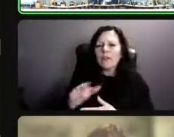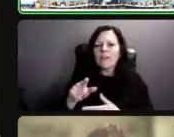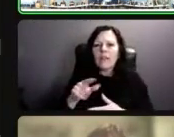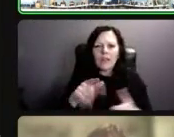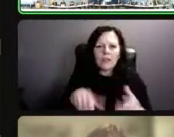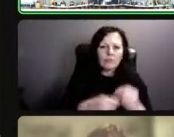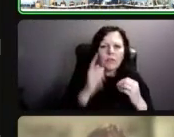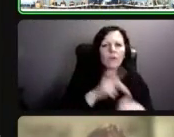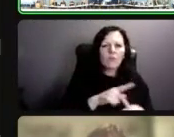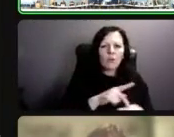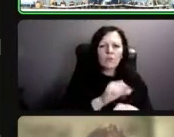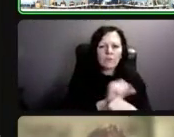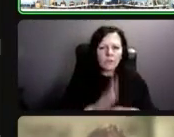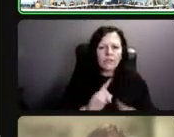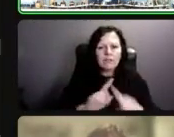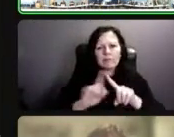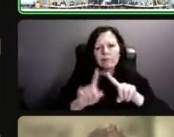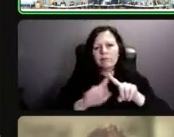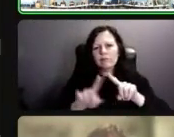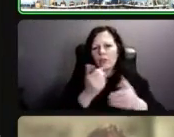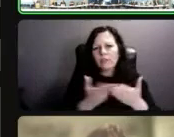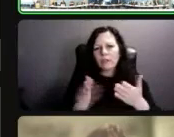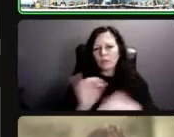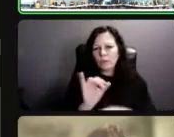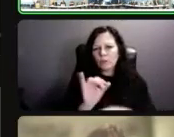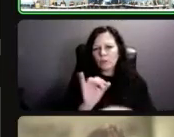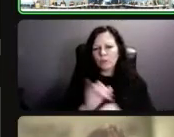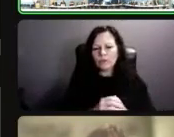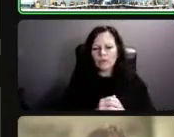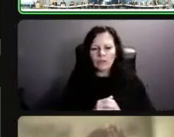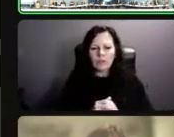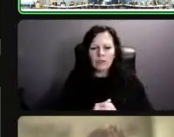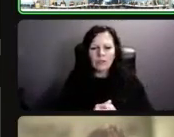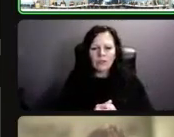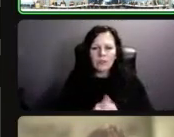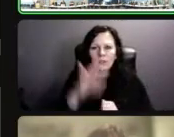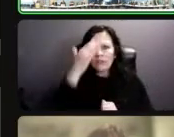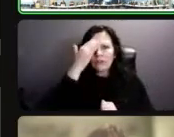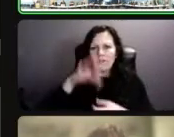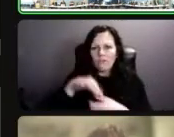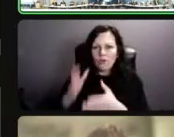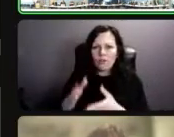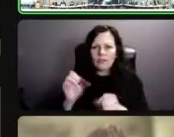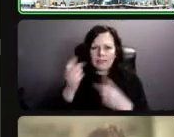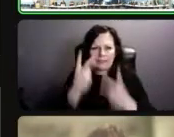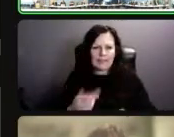LOT OF LOCAL AUCTION LEVIES.